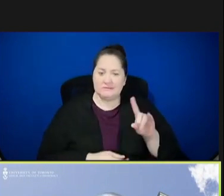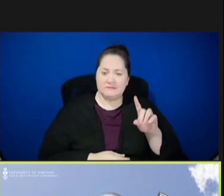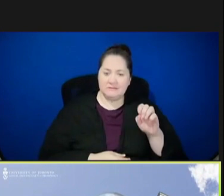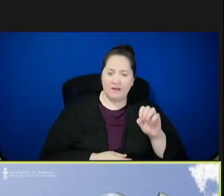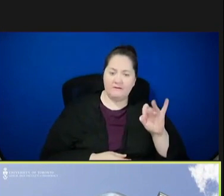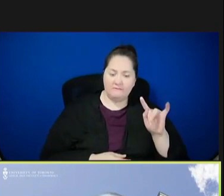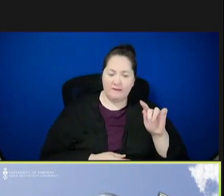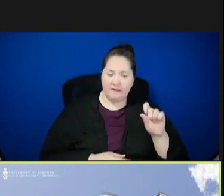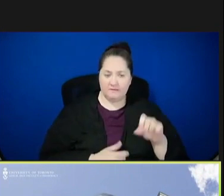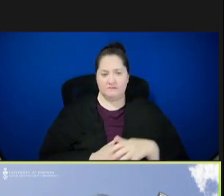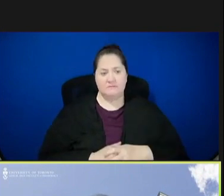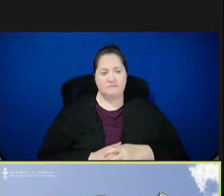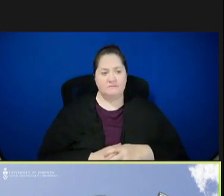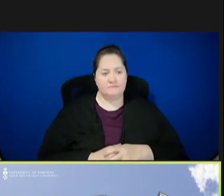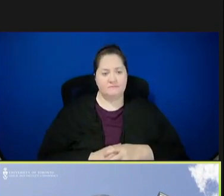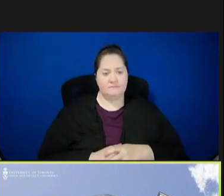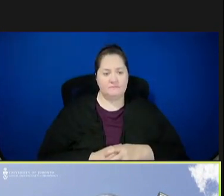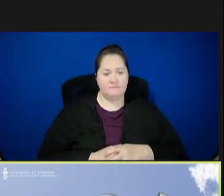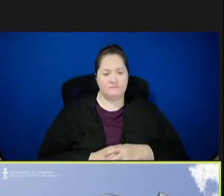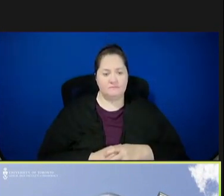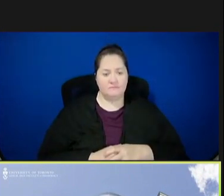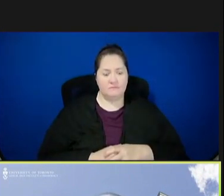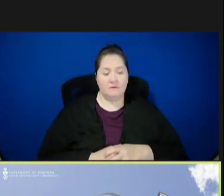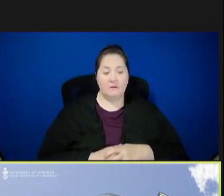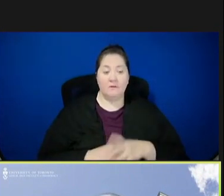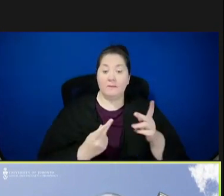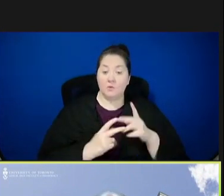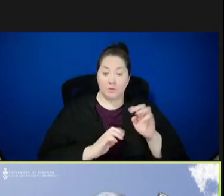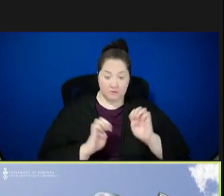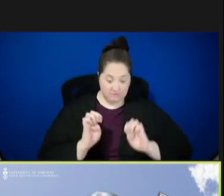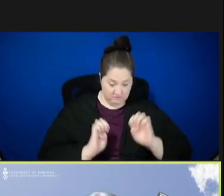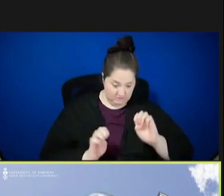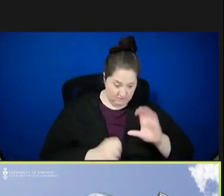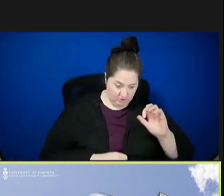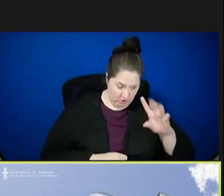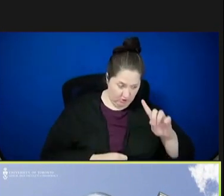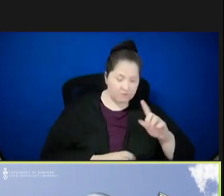So, in all the places where we have evaluated CARD, so even though CARD itself is